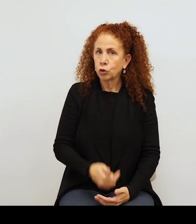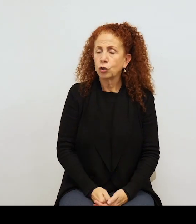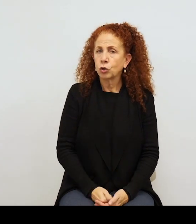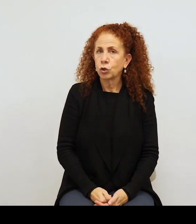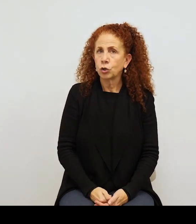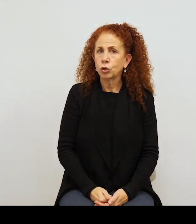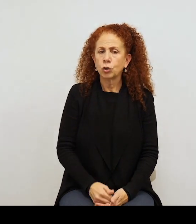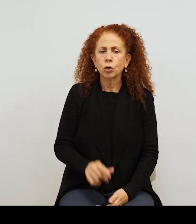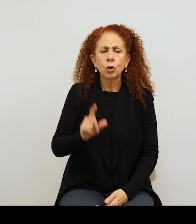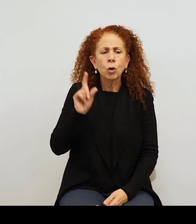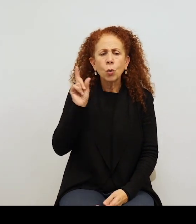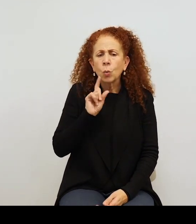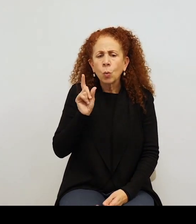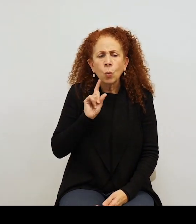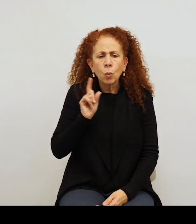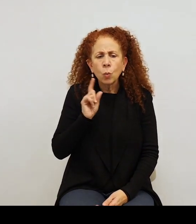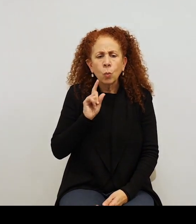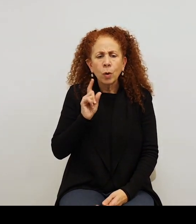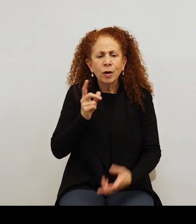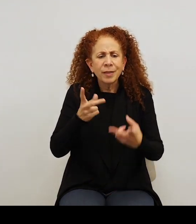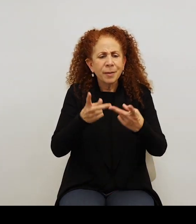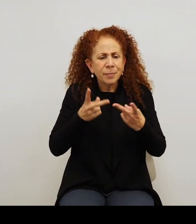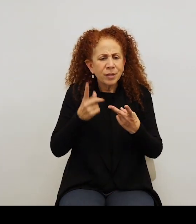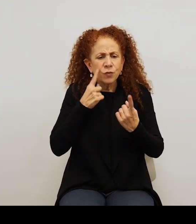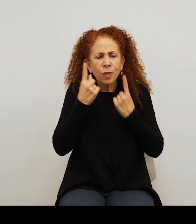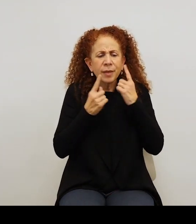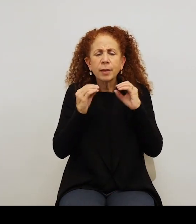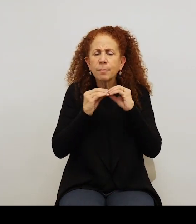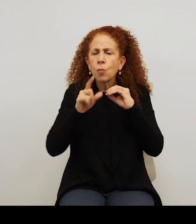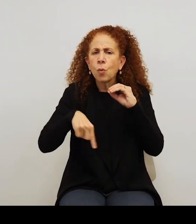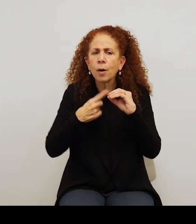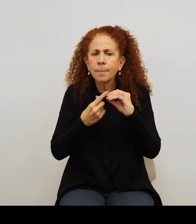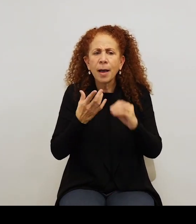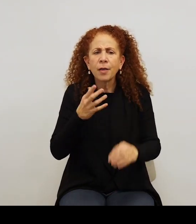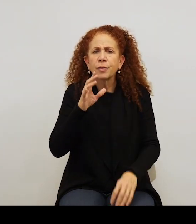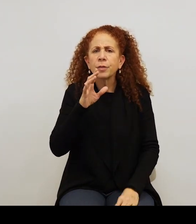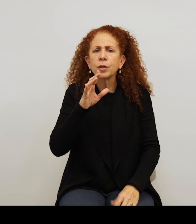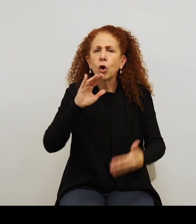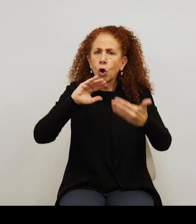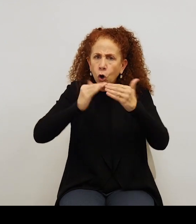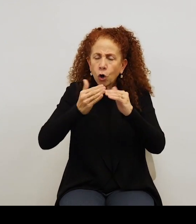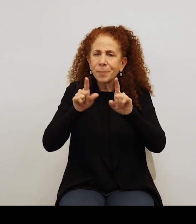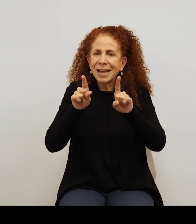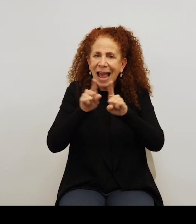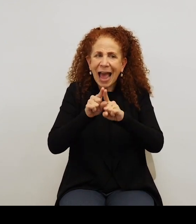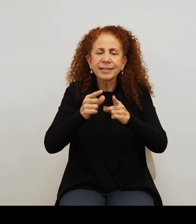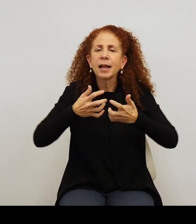where is the place for thinking a little bit more about the urban as a machinery for--